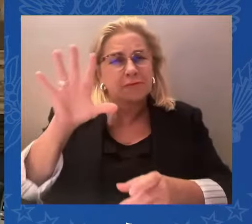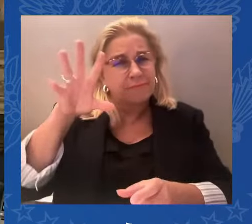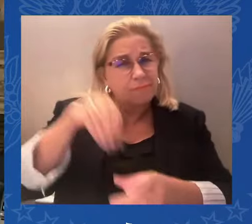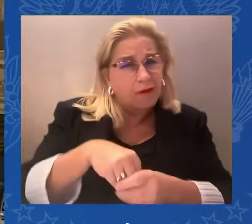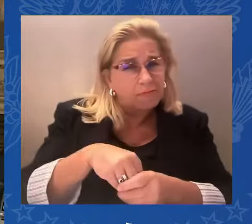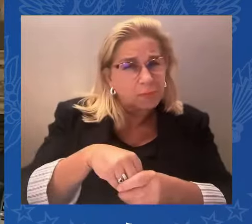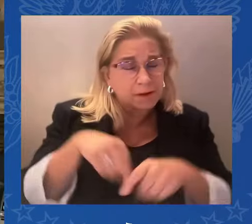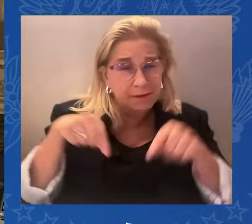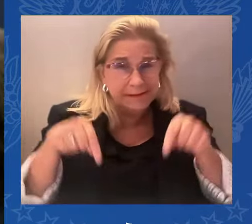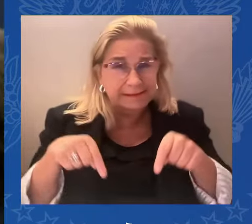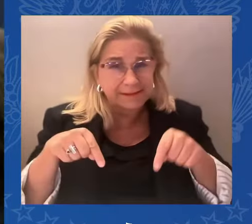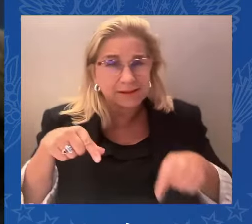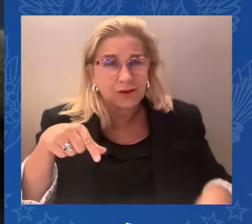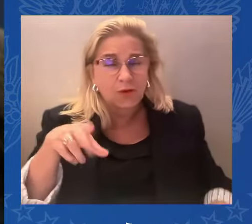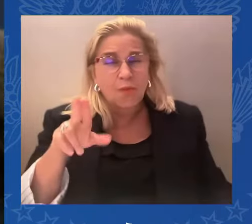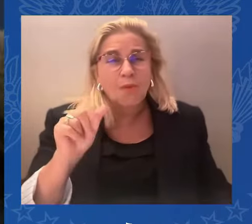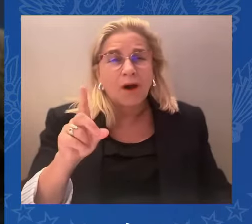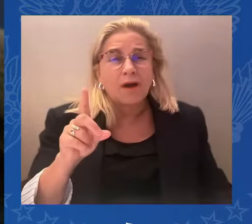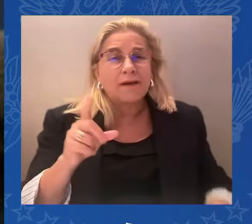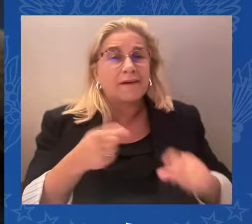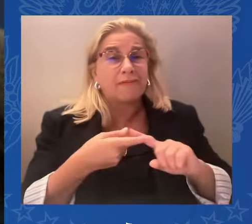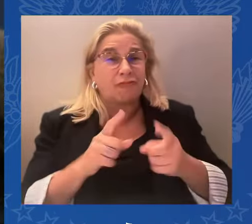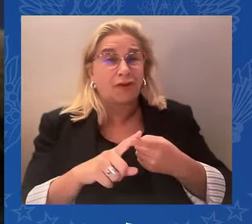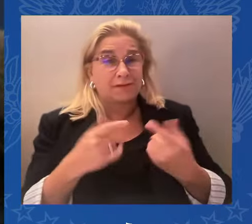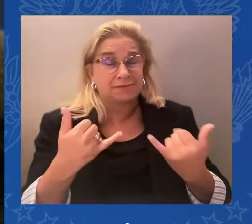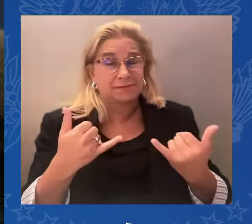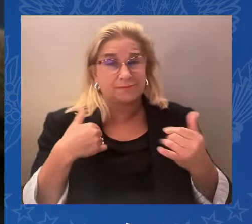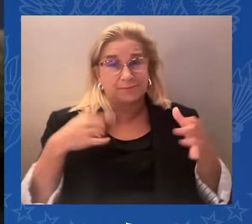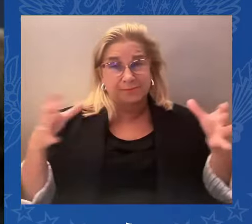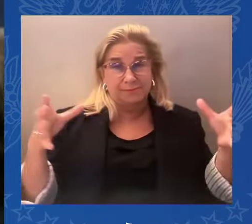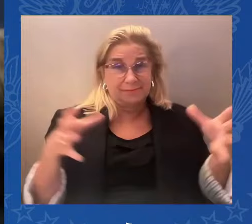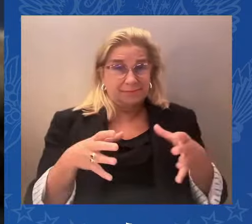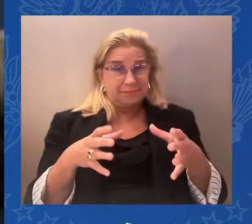when the world is surrounded by conflicts and tension.